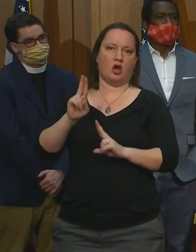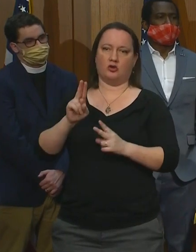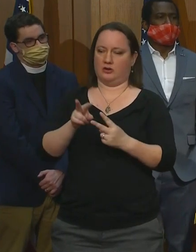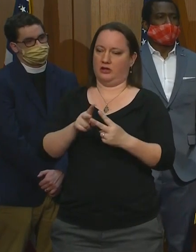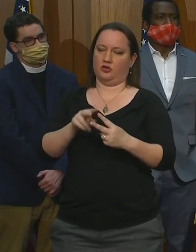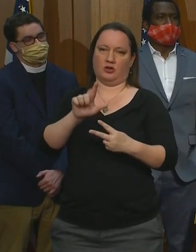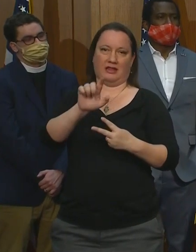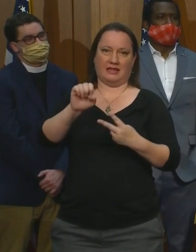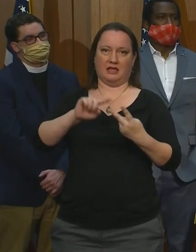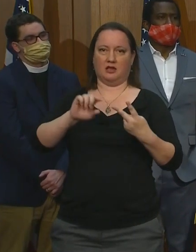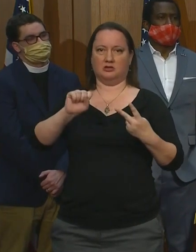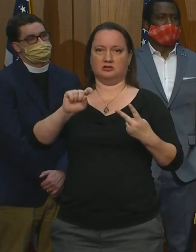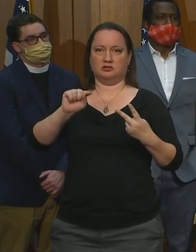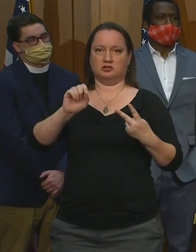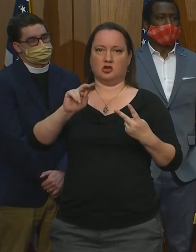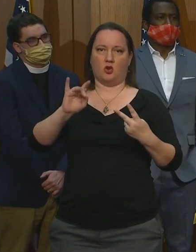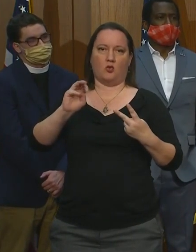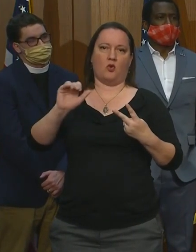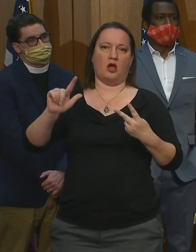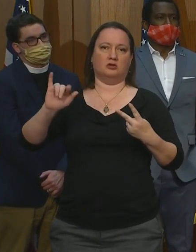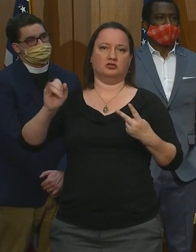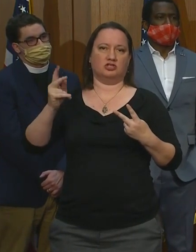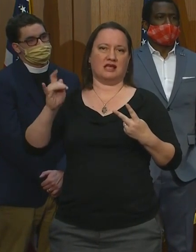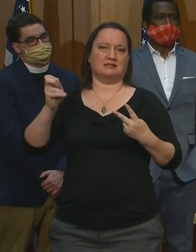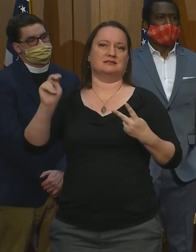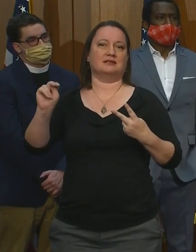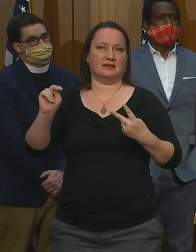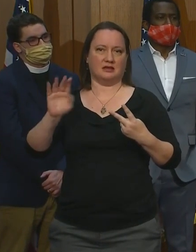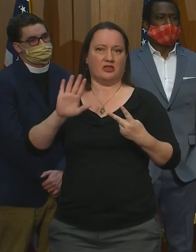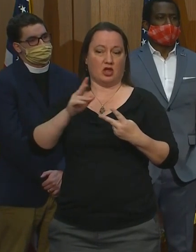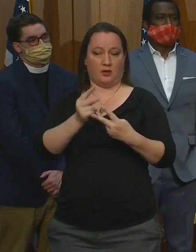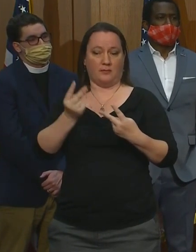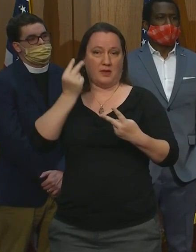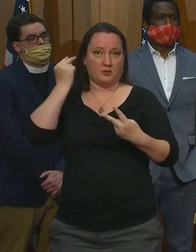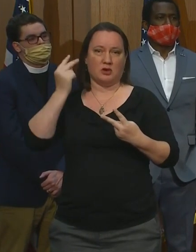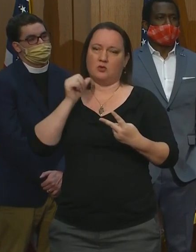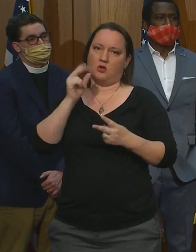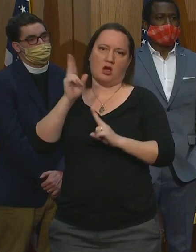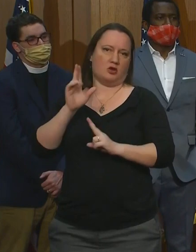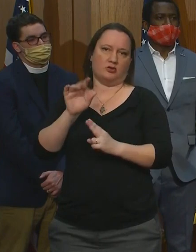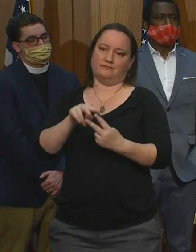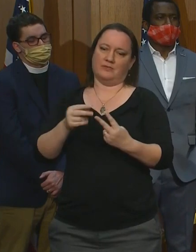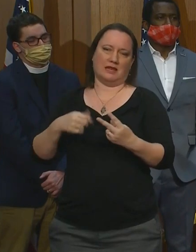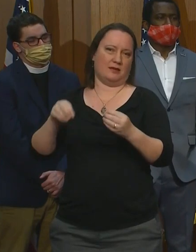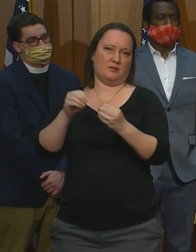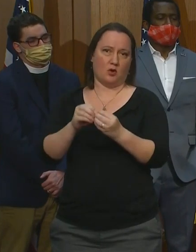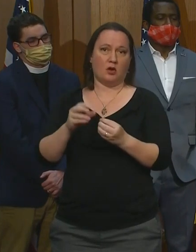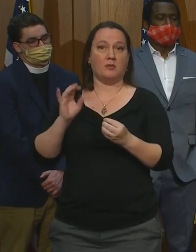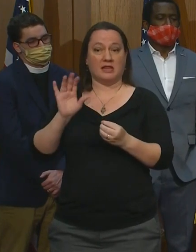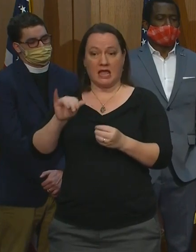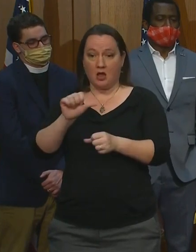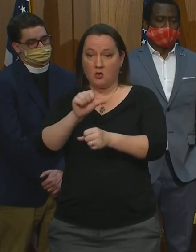CITY VIRGINIA ON- ROBERT E. LEE OR STONEWALL JACKSON IN A TURN IN THEIR MEMORY BUT THIS. IS